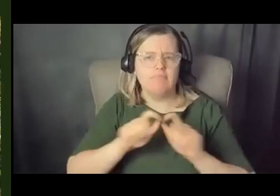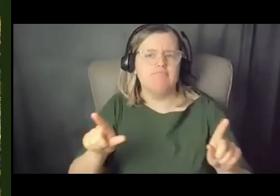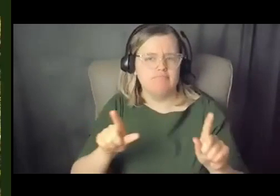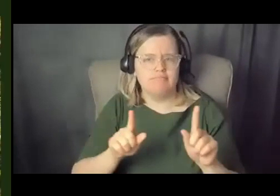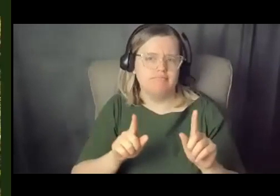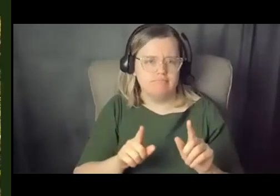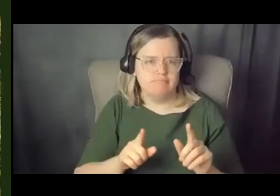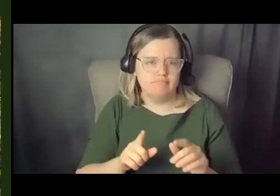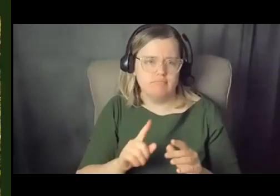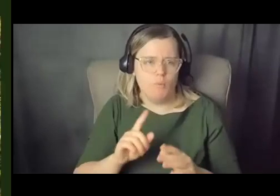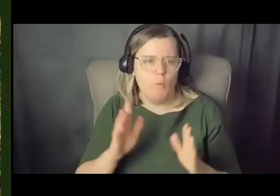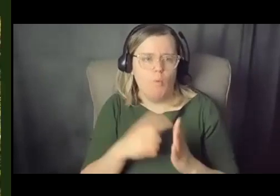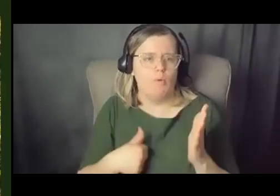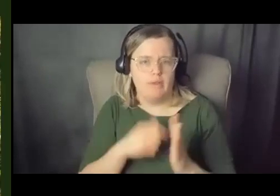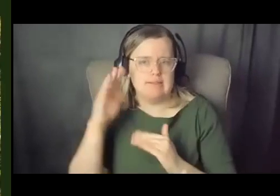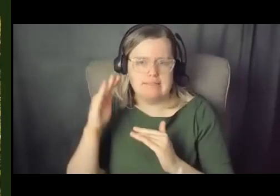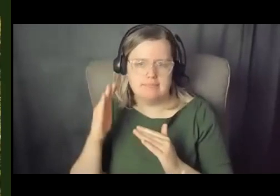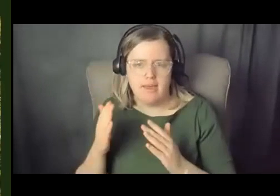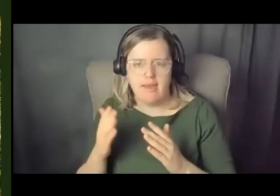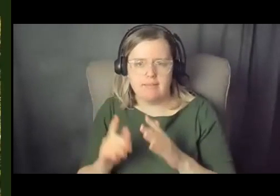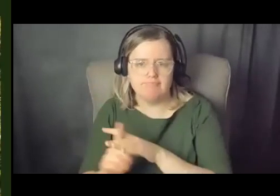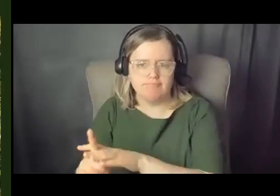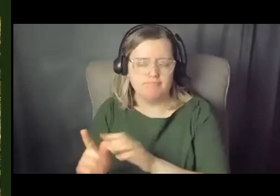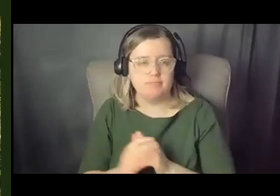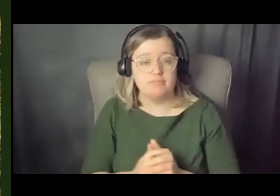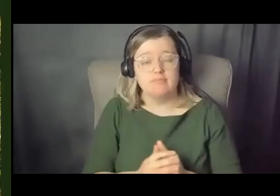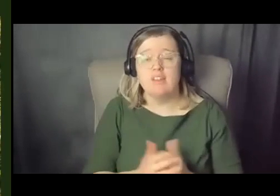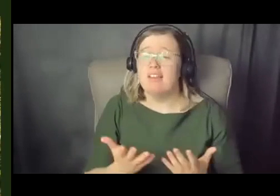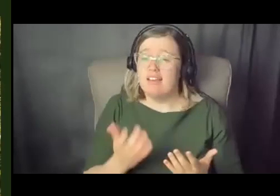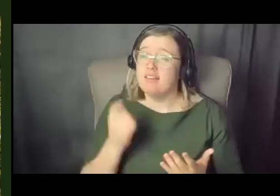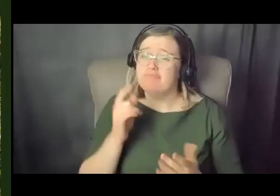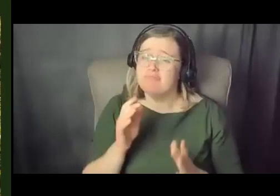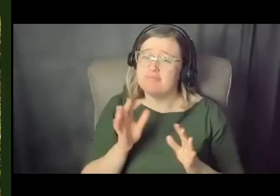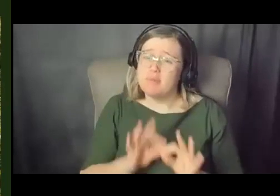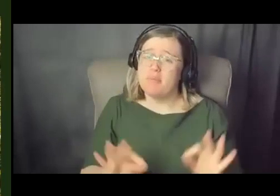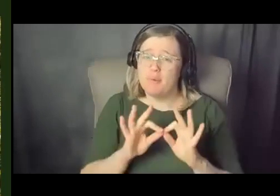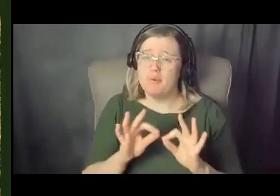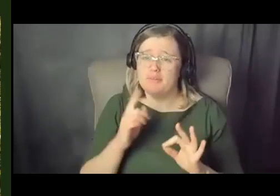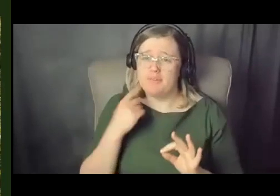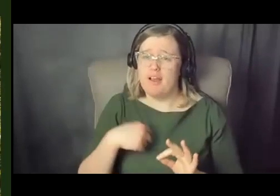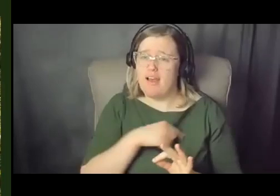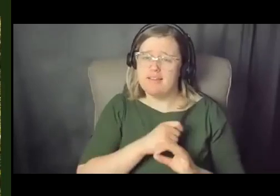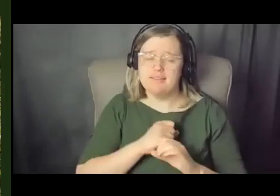alerts to let you know what to expect there. It's very important to us to protect the environment.